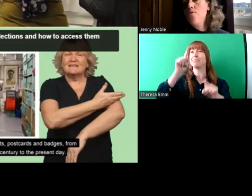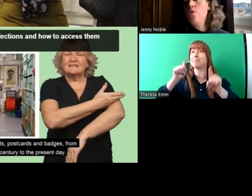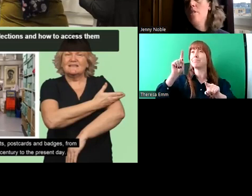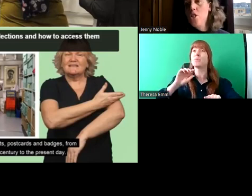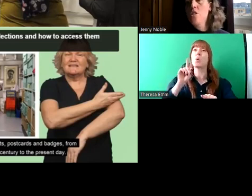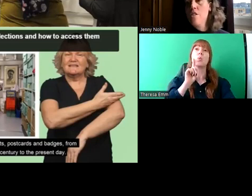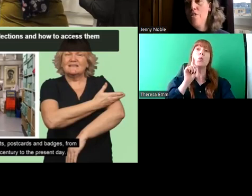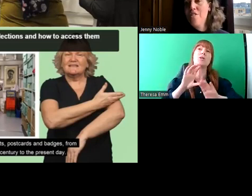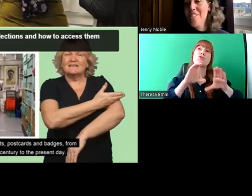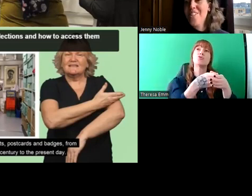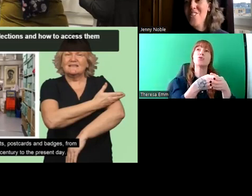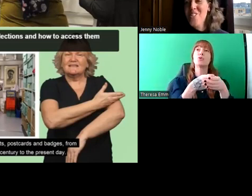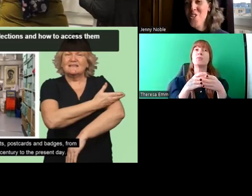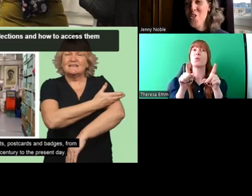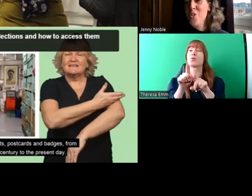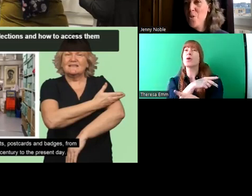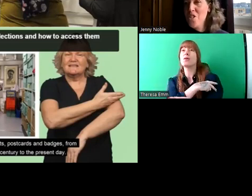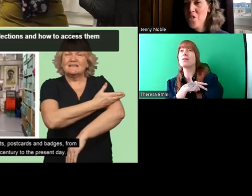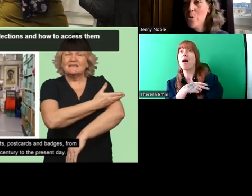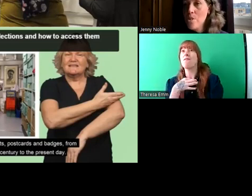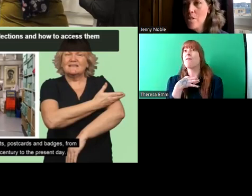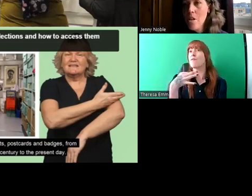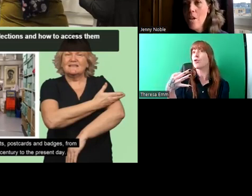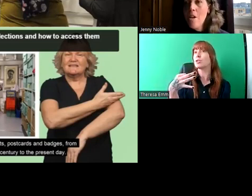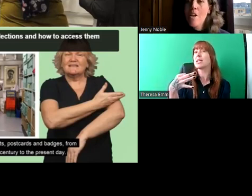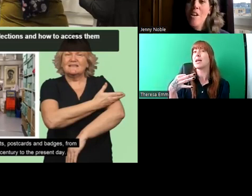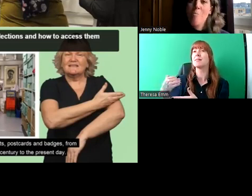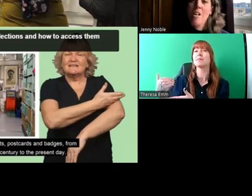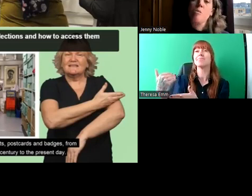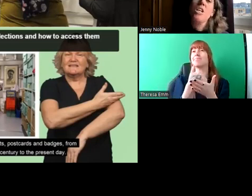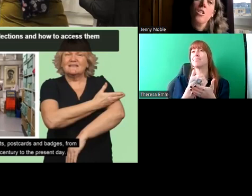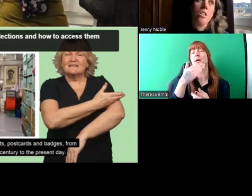and volunteers themselves; the collections are hugely important to all of us and, as I mentioned,